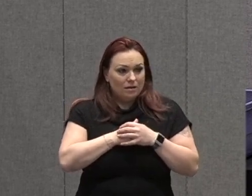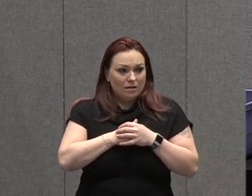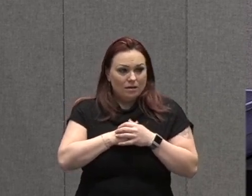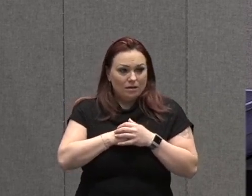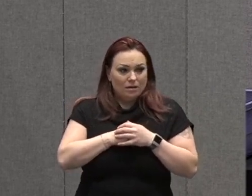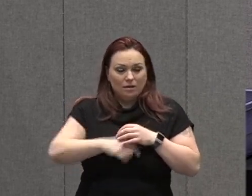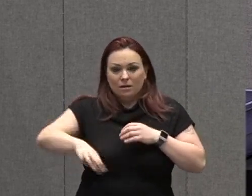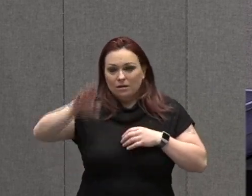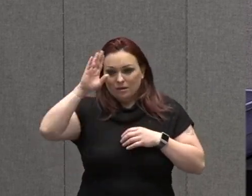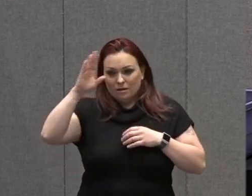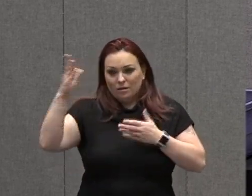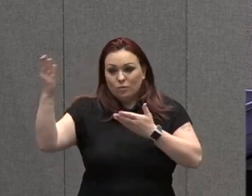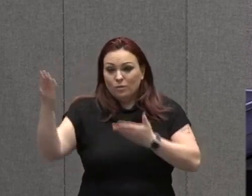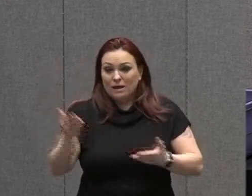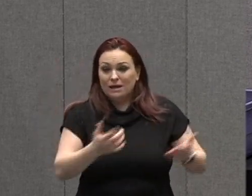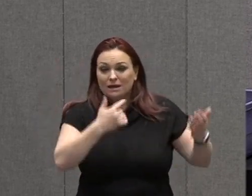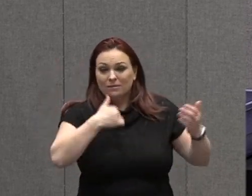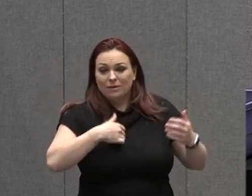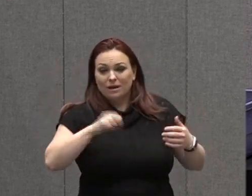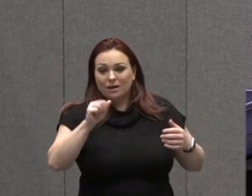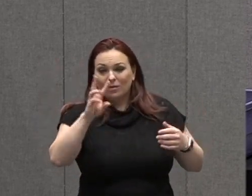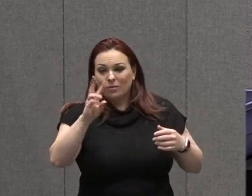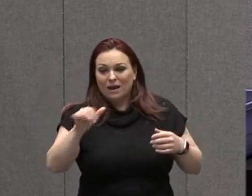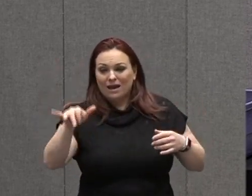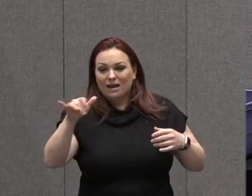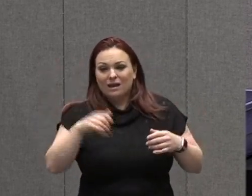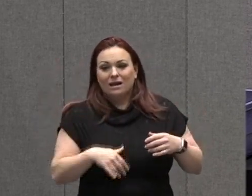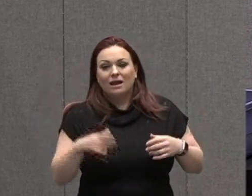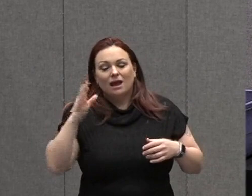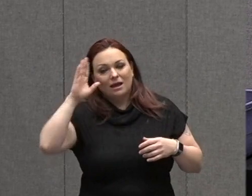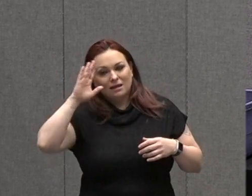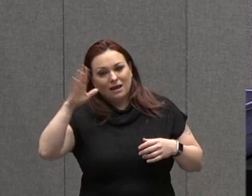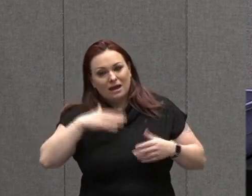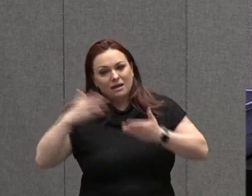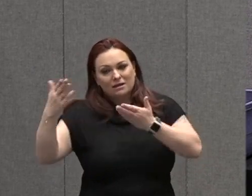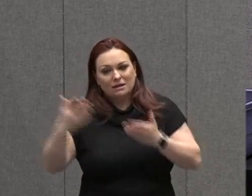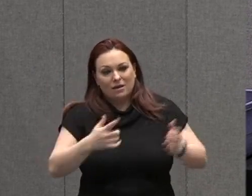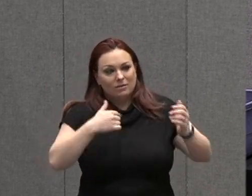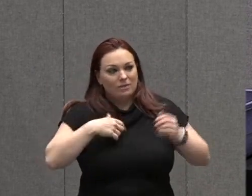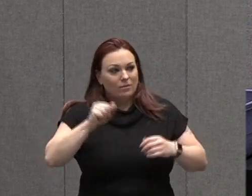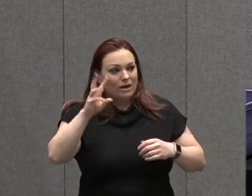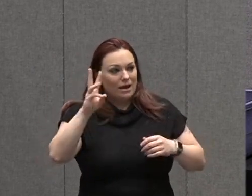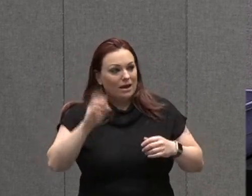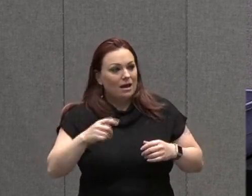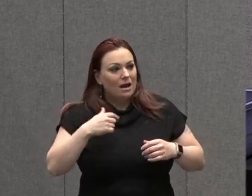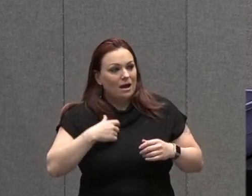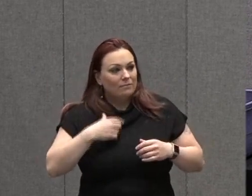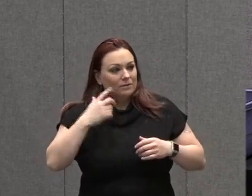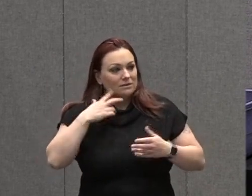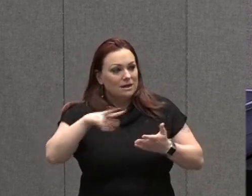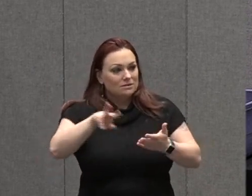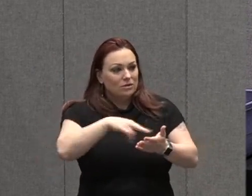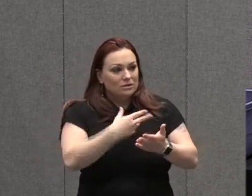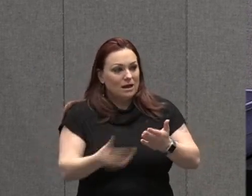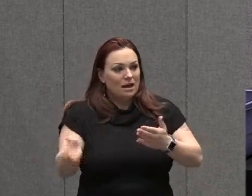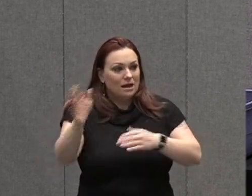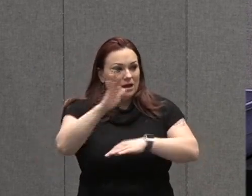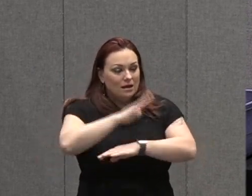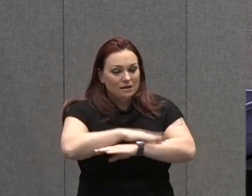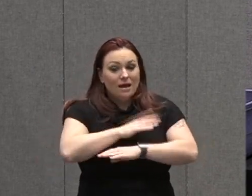Hey hey carry me away-- Carry me away. - Let's all sing that, ready? Hey hey carry me away, I'm gonna dance all day.